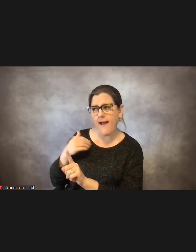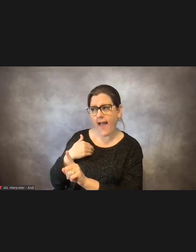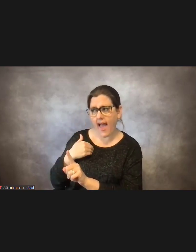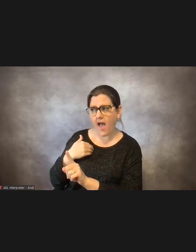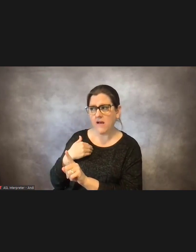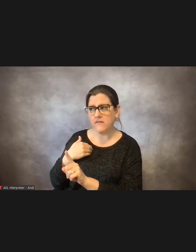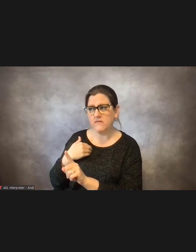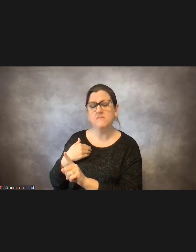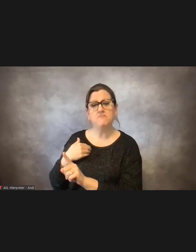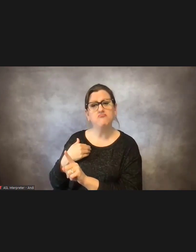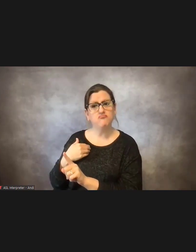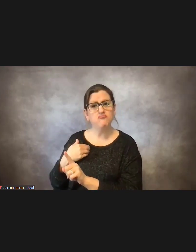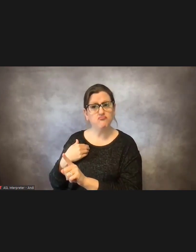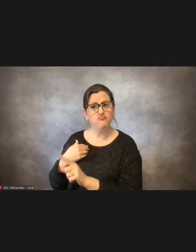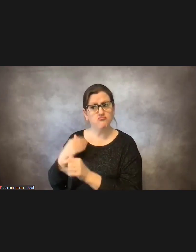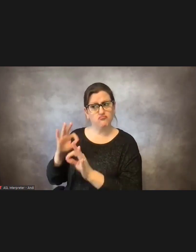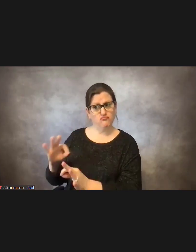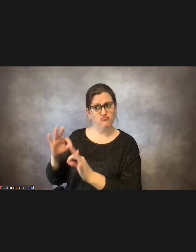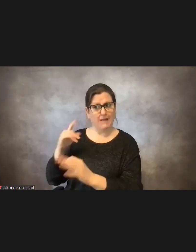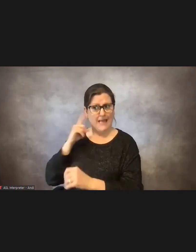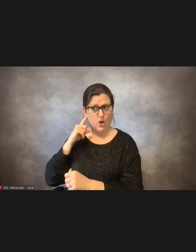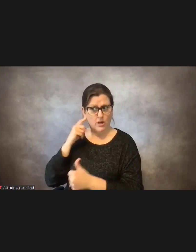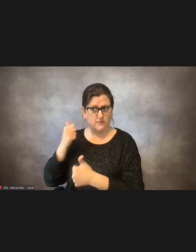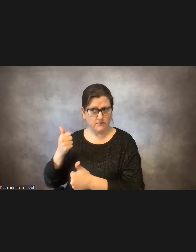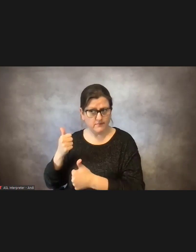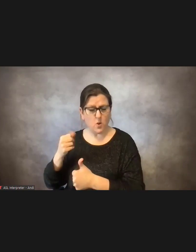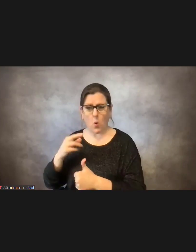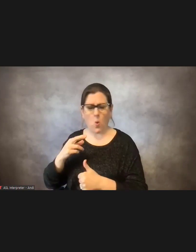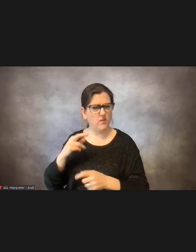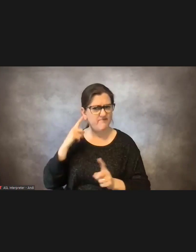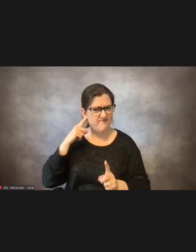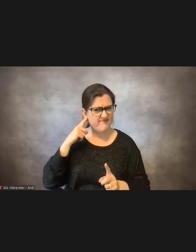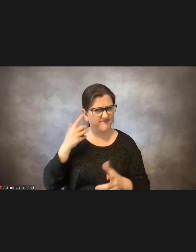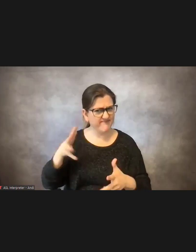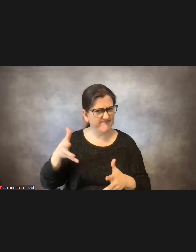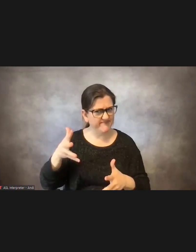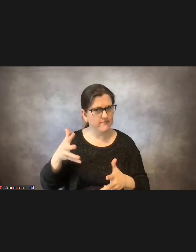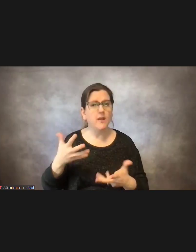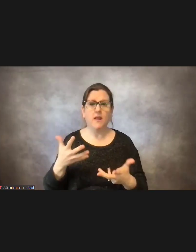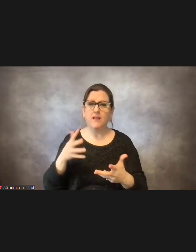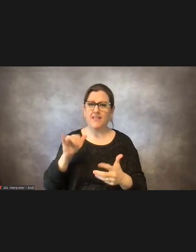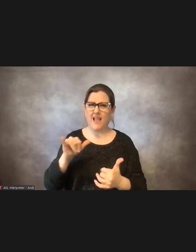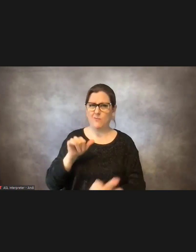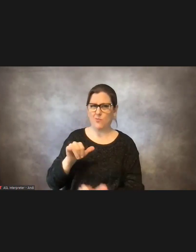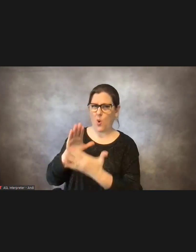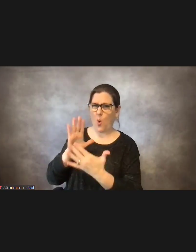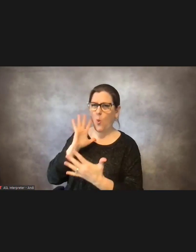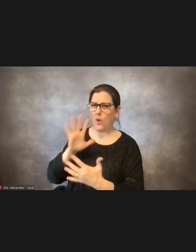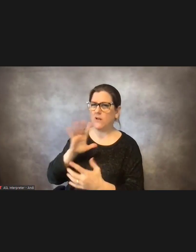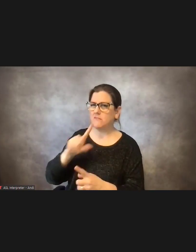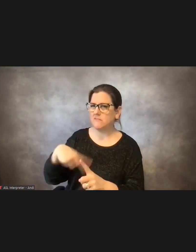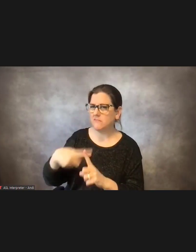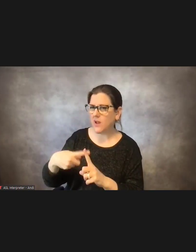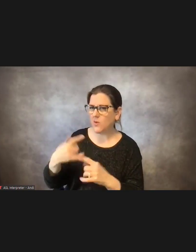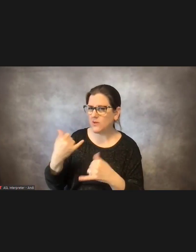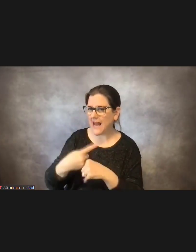typical hearing or not are these measures, these methods that we're going to be talking about today.